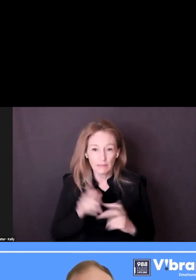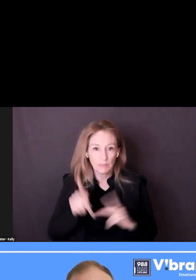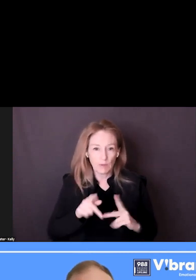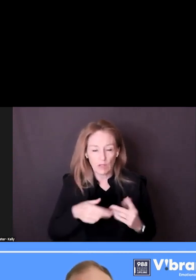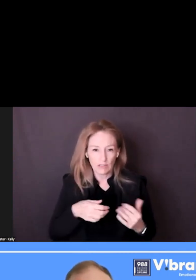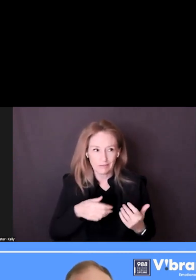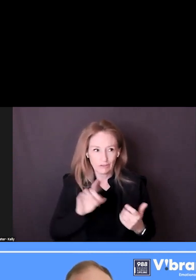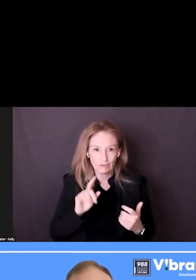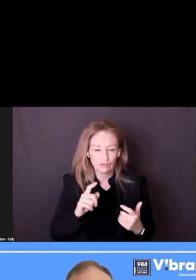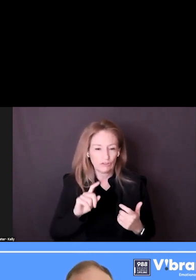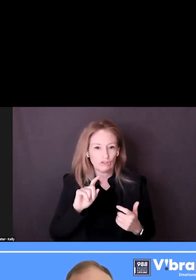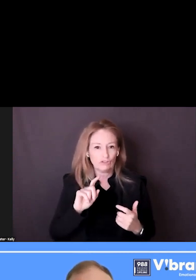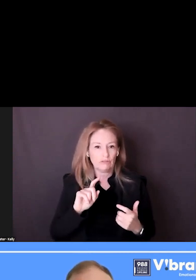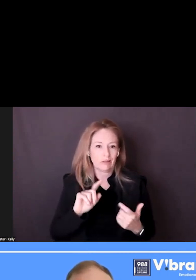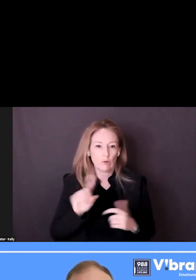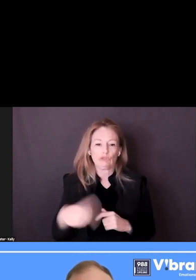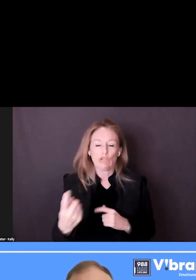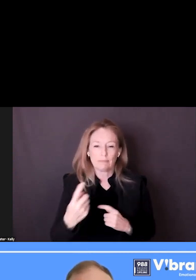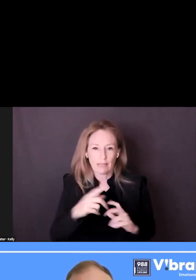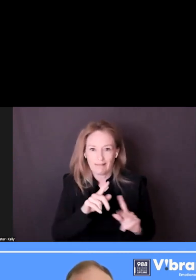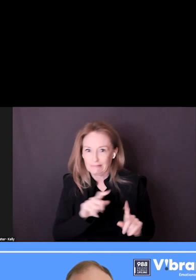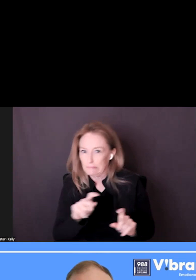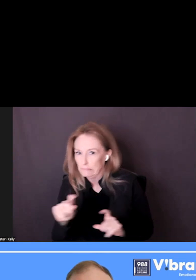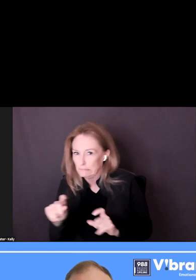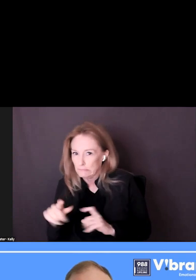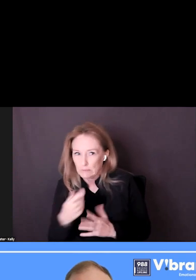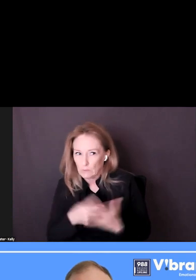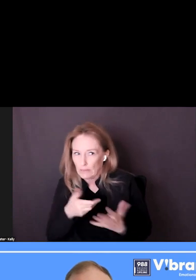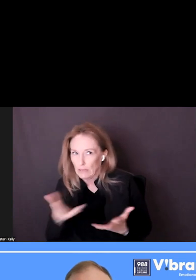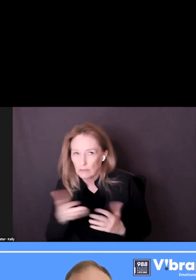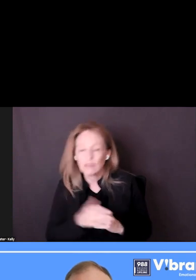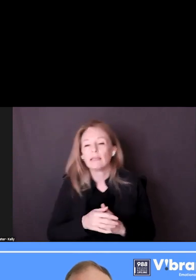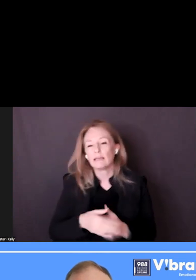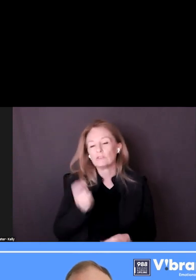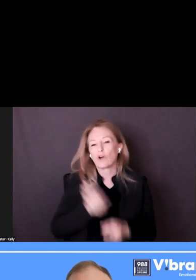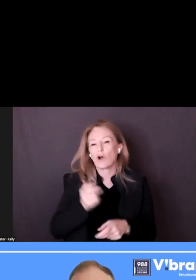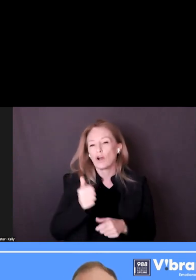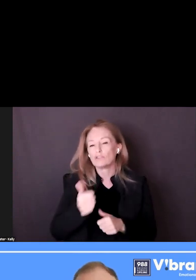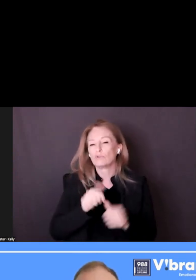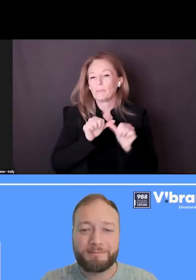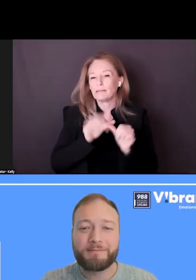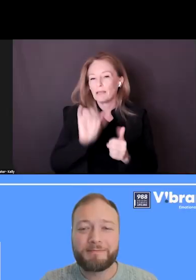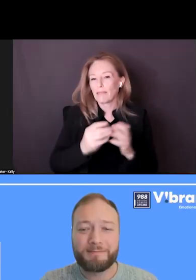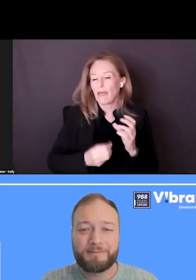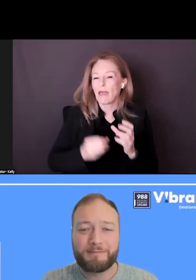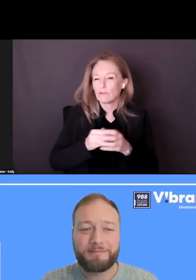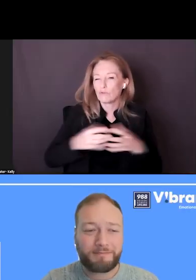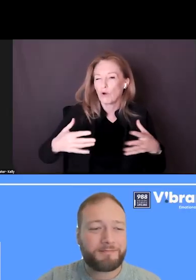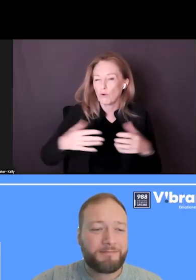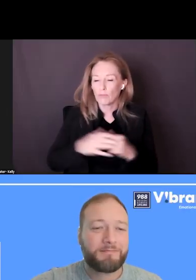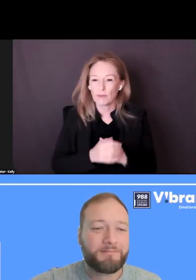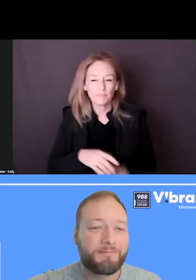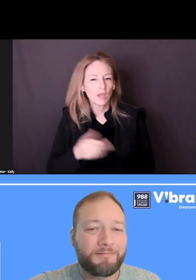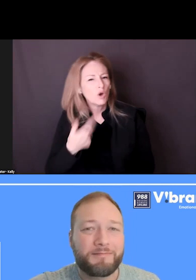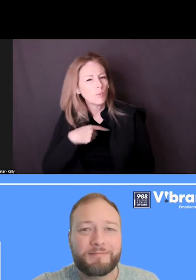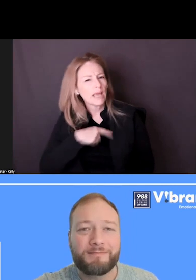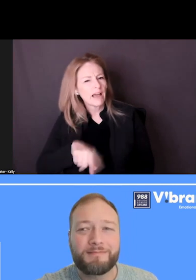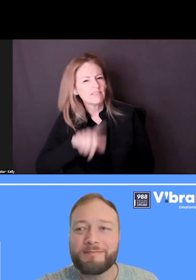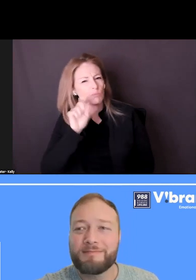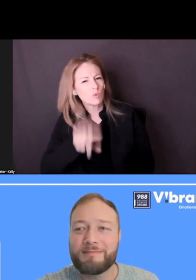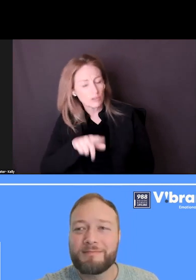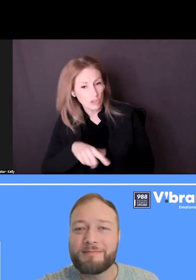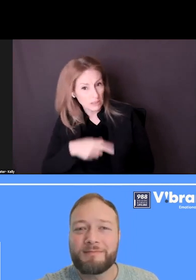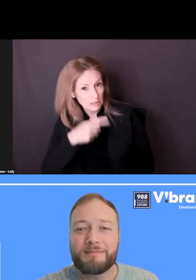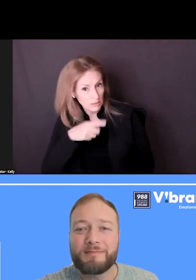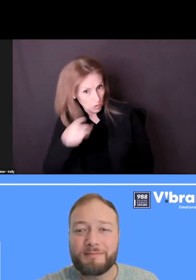CAN BE CHALLENGING TO MAINTAIN THAT. >> WE HAVE A COUPLE OF QUESTIONS IN THE CHAT.